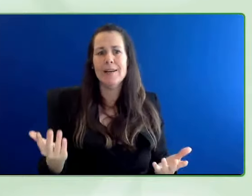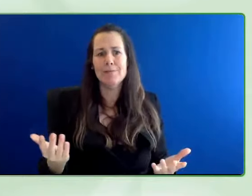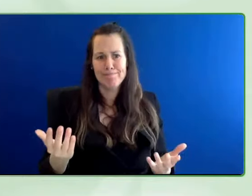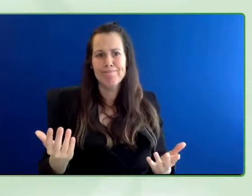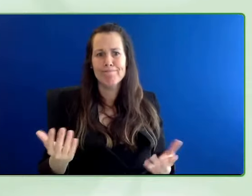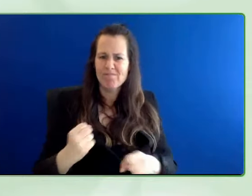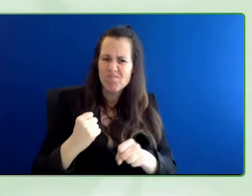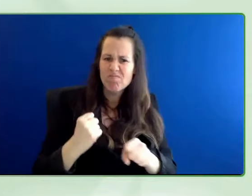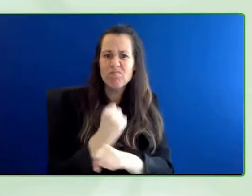technologies.